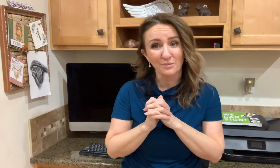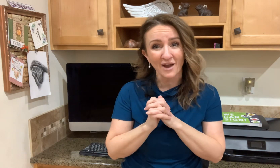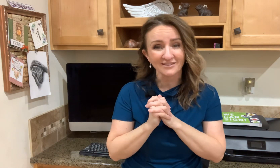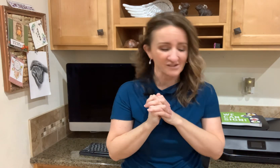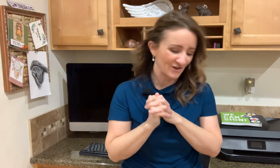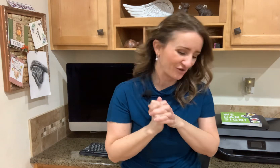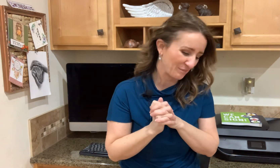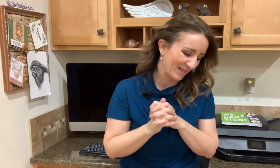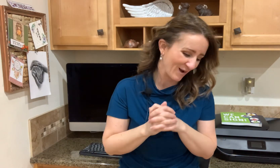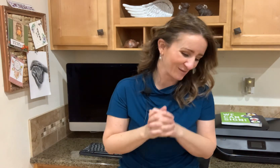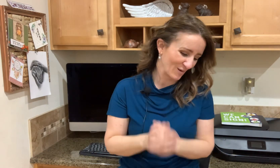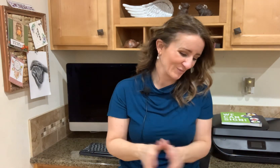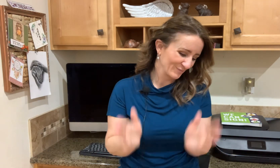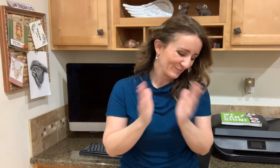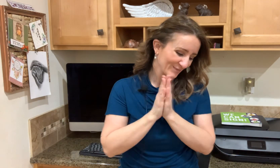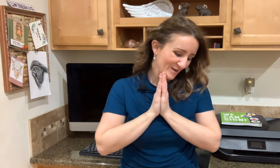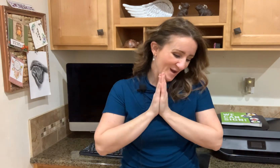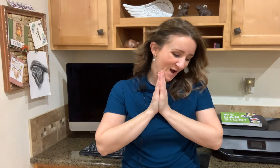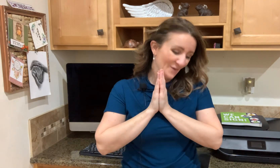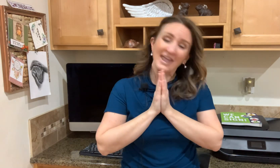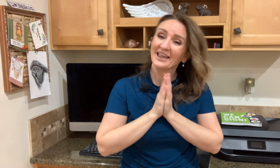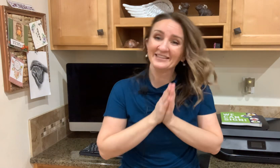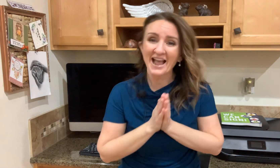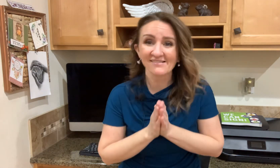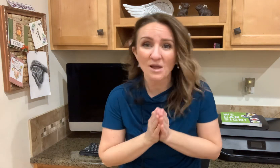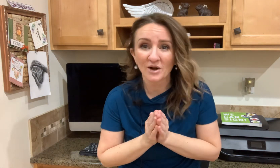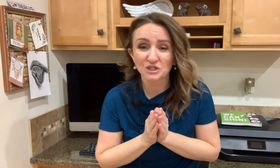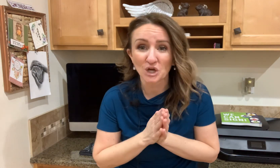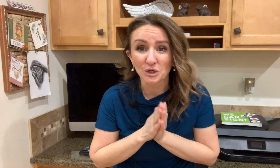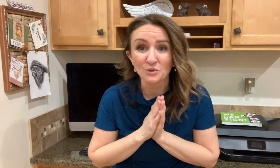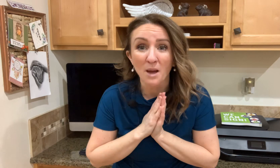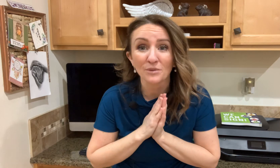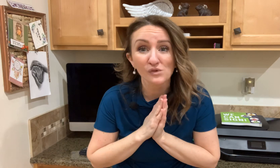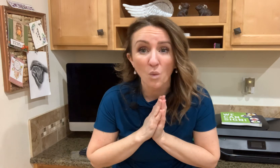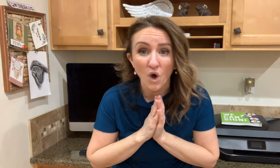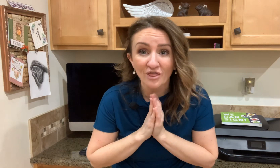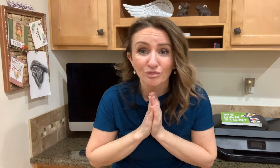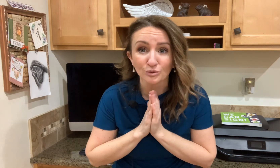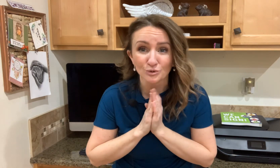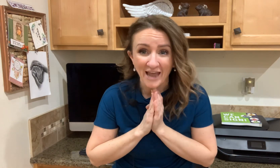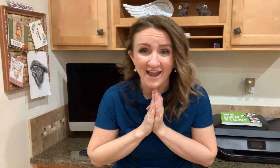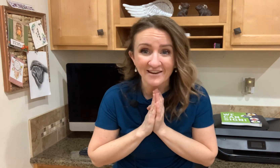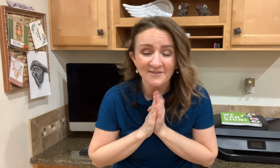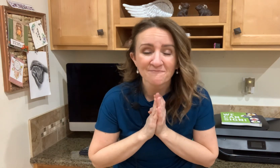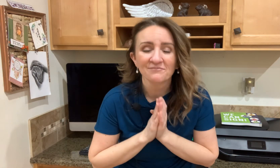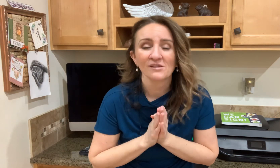practice fingerspelling also. Okay next I want to show you numbers 1 through 10, so